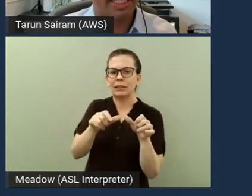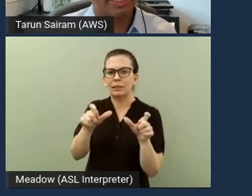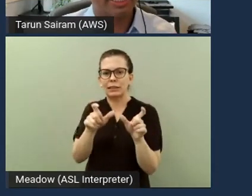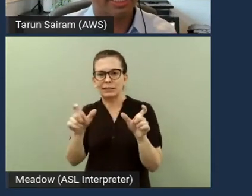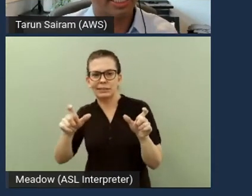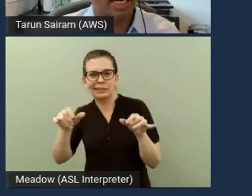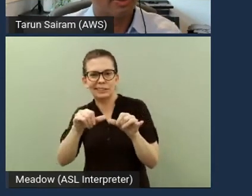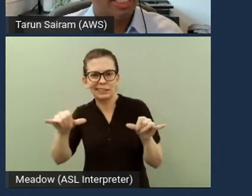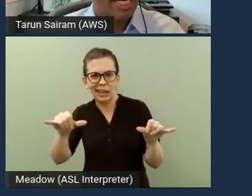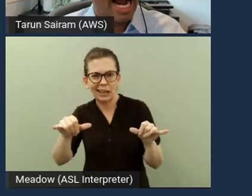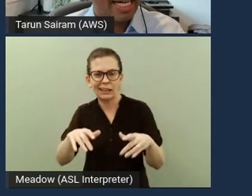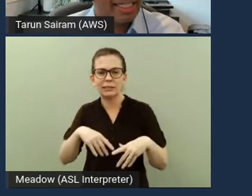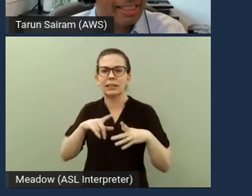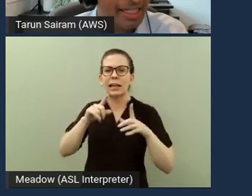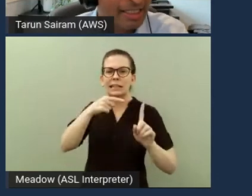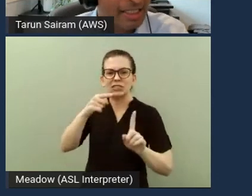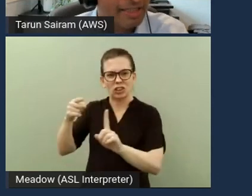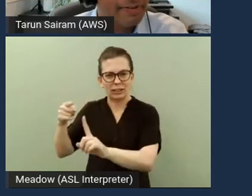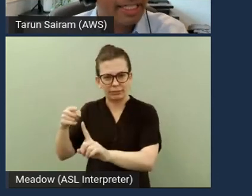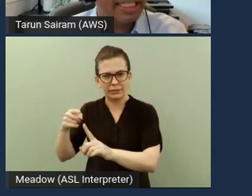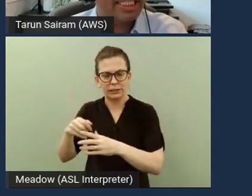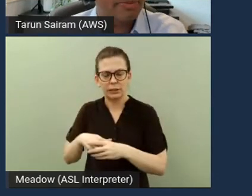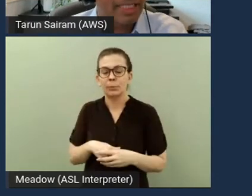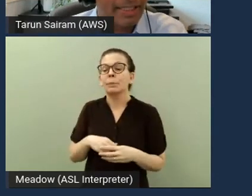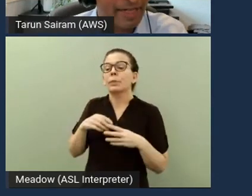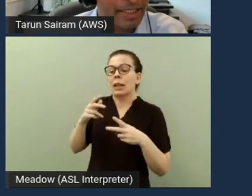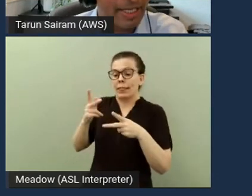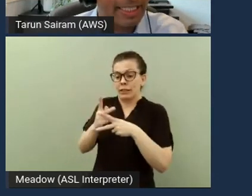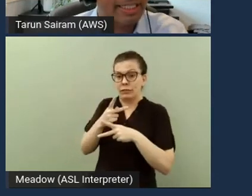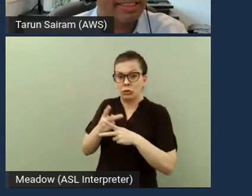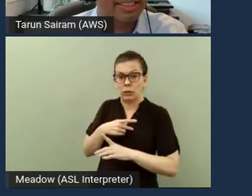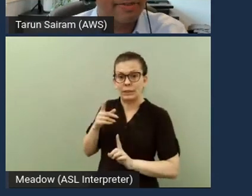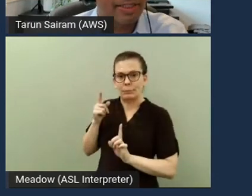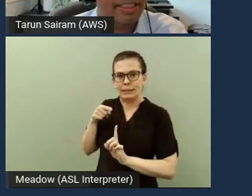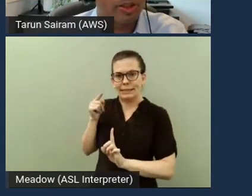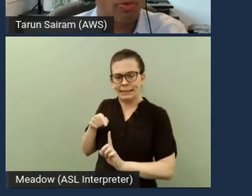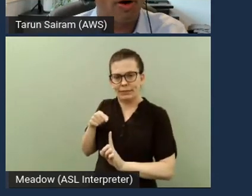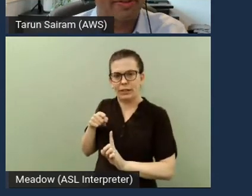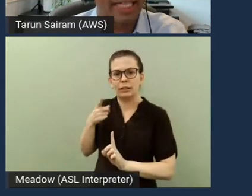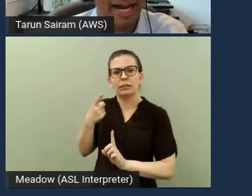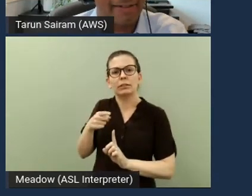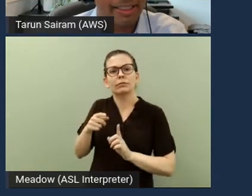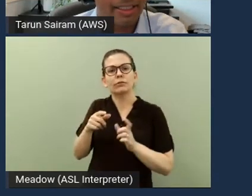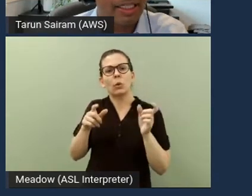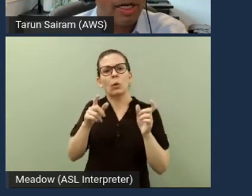the initial instance count. And the configuration specific to asynchronous inference is what we have here.